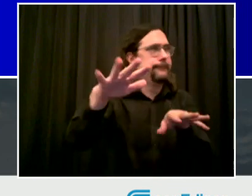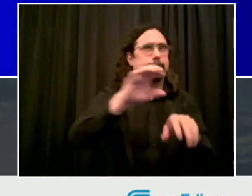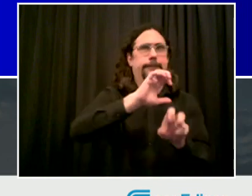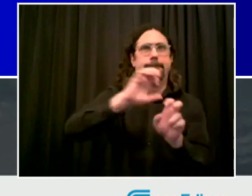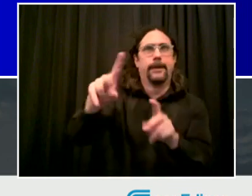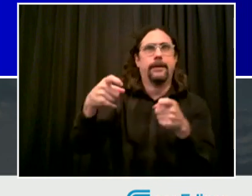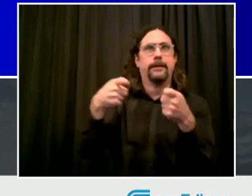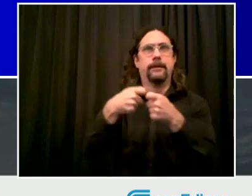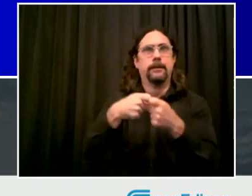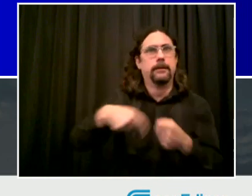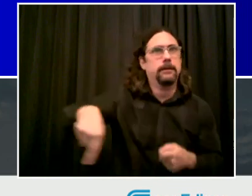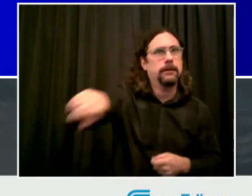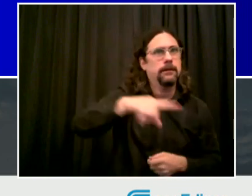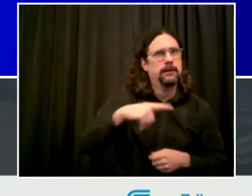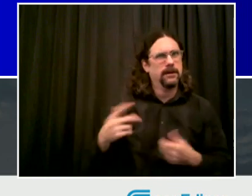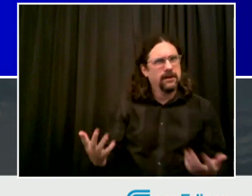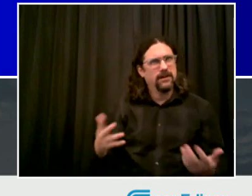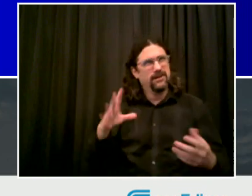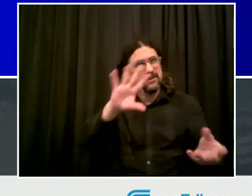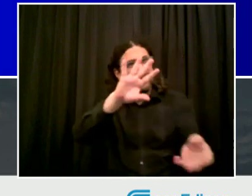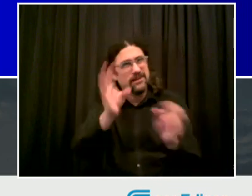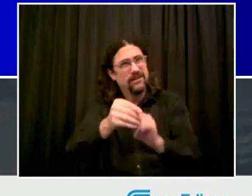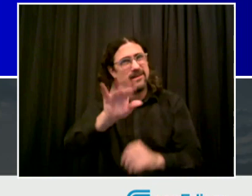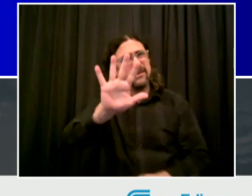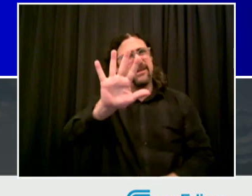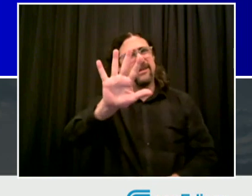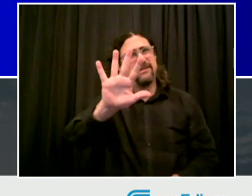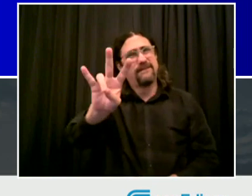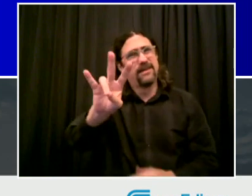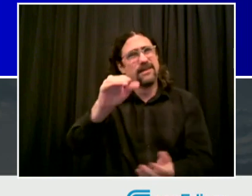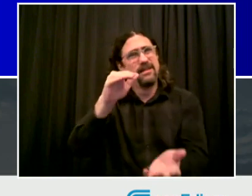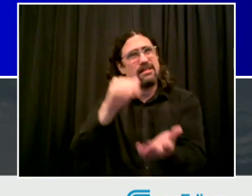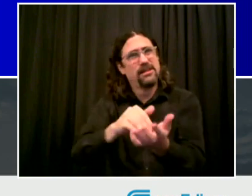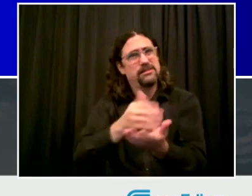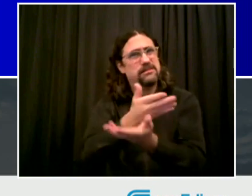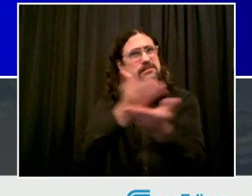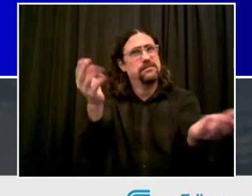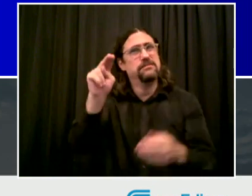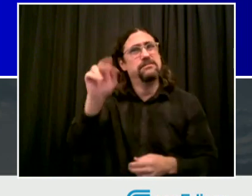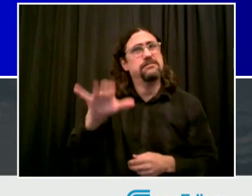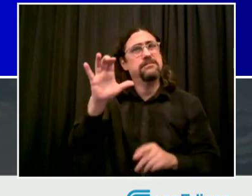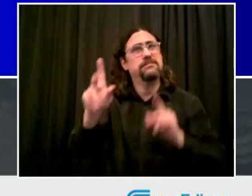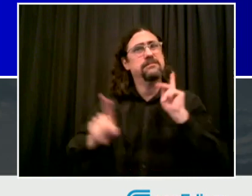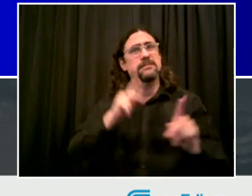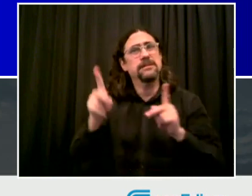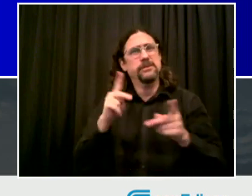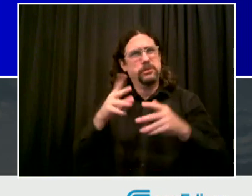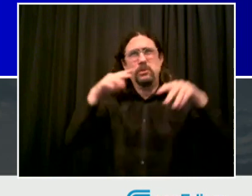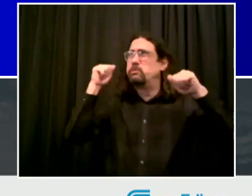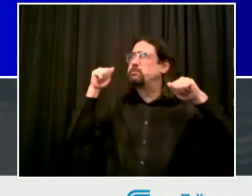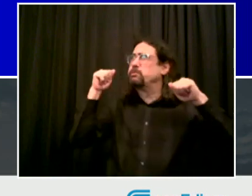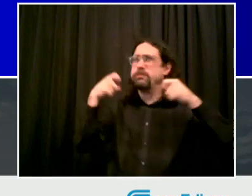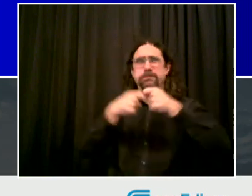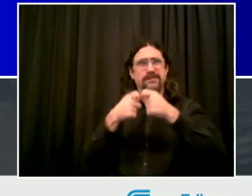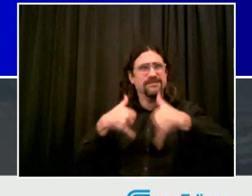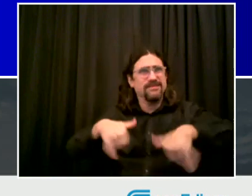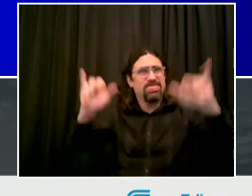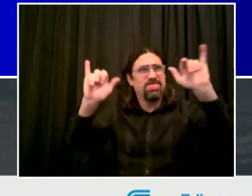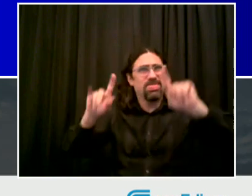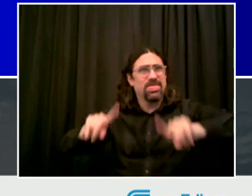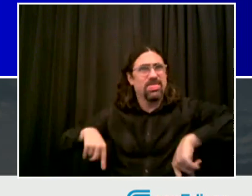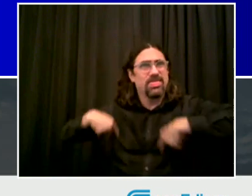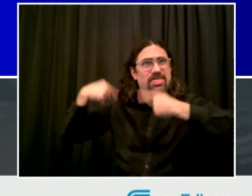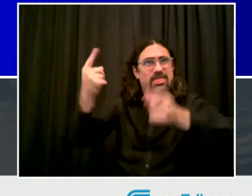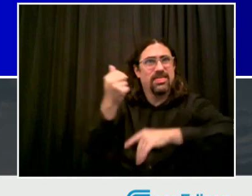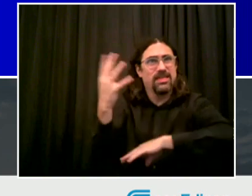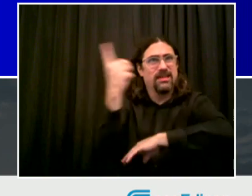GETTING THAT